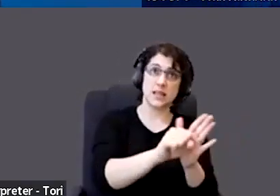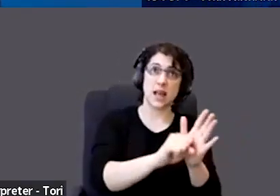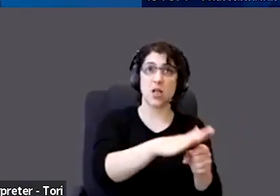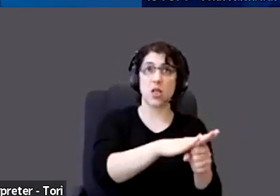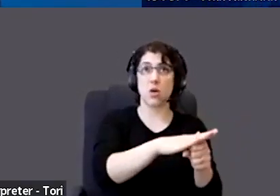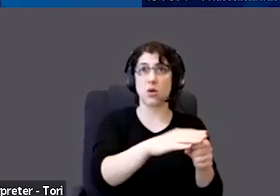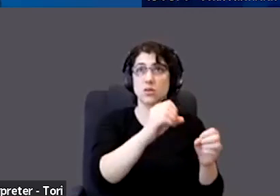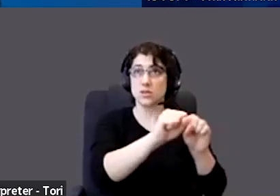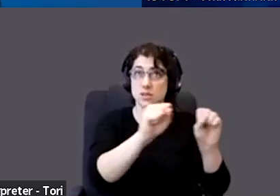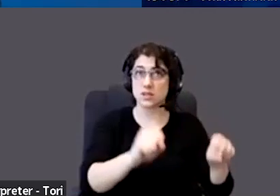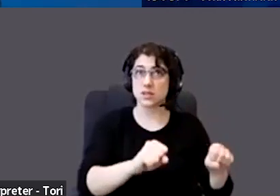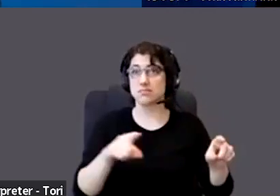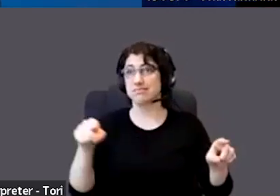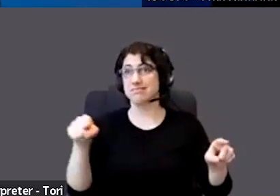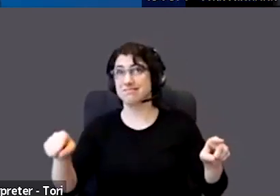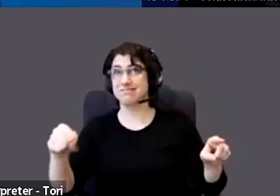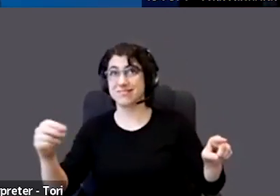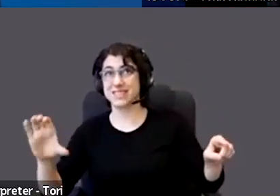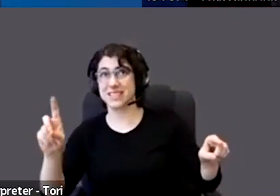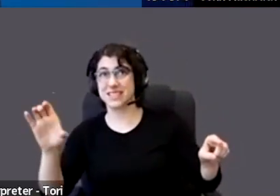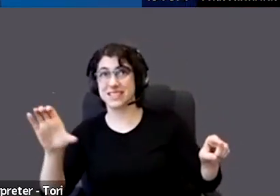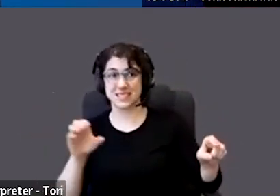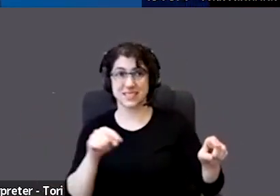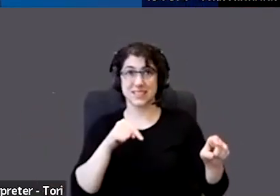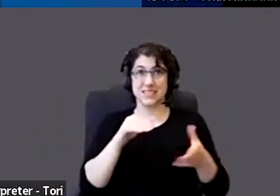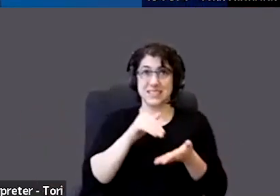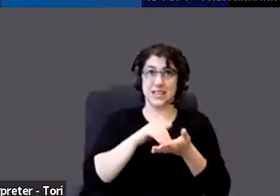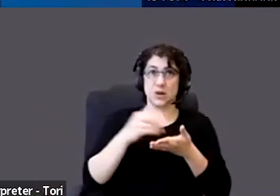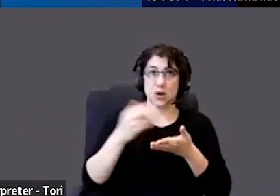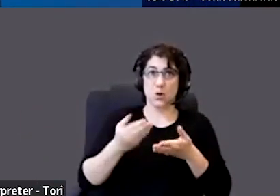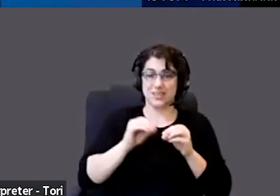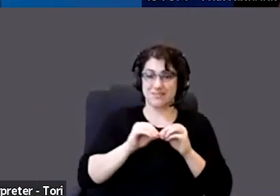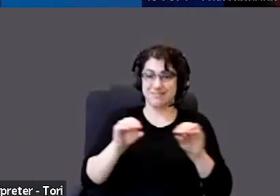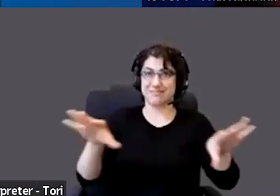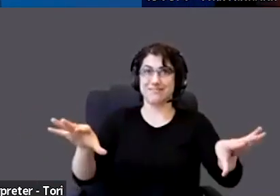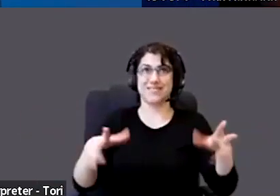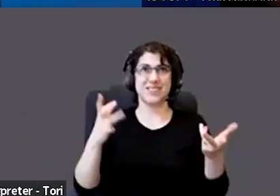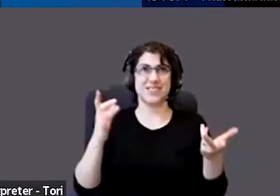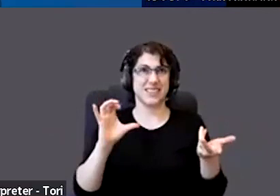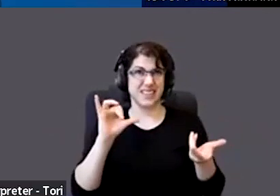it sounds as if they also could potentially have less work, which they should like. Is that -- is my understanding correct?